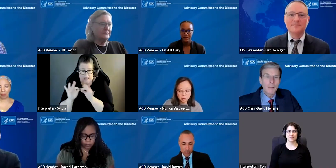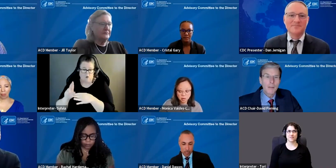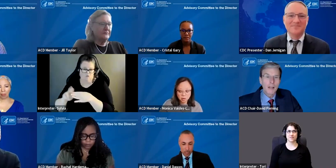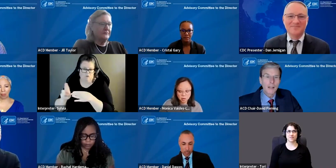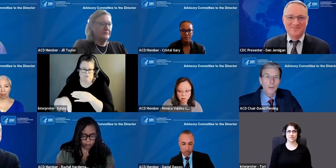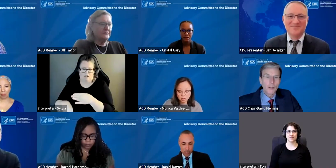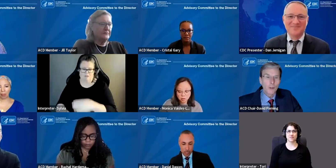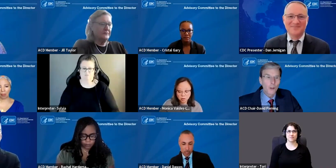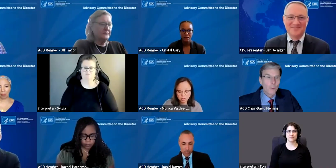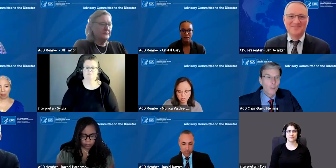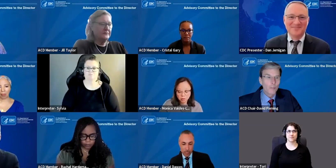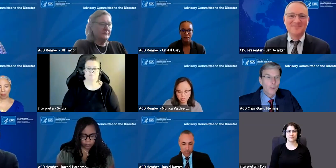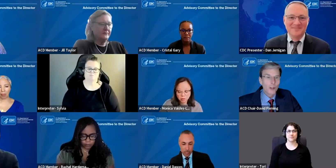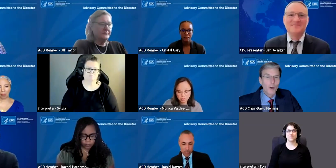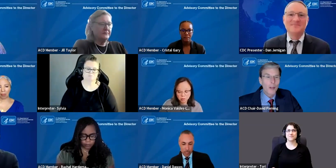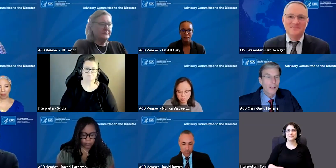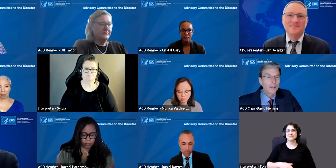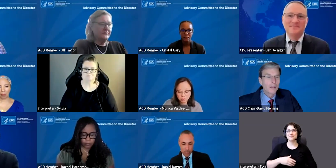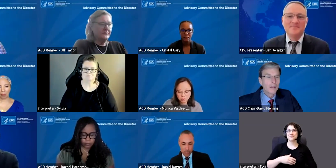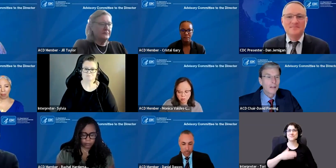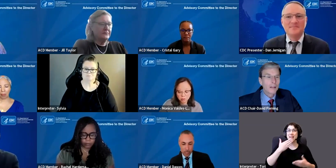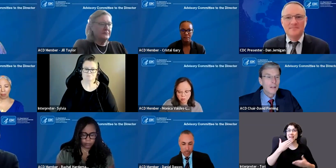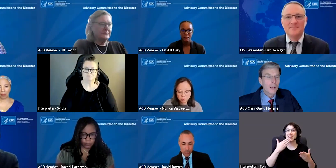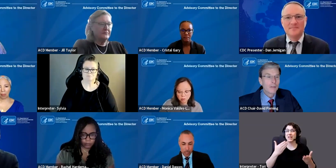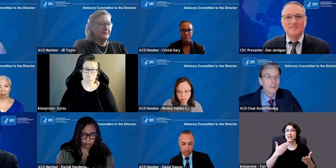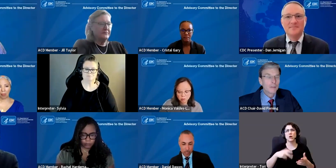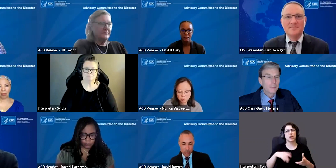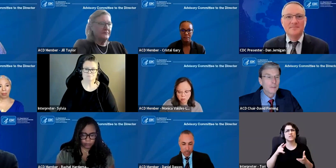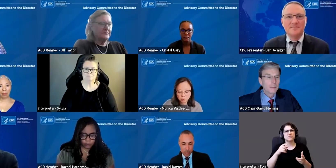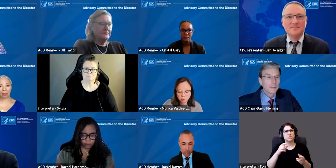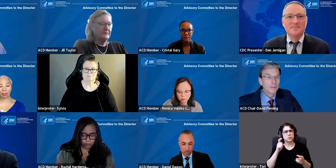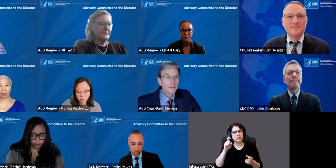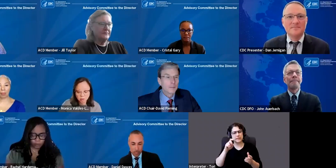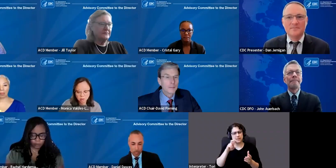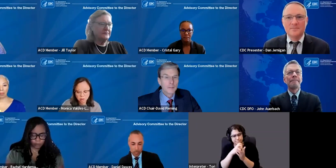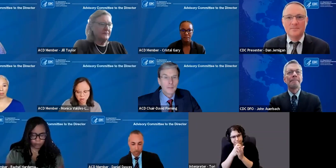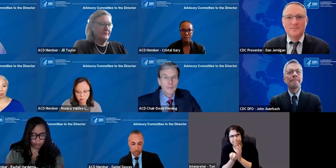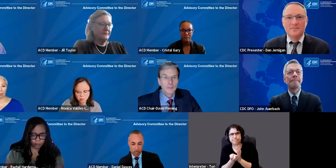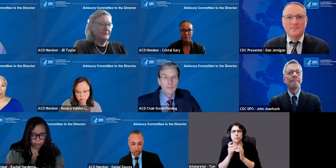but the high-level results are important to both end. Nirav.